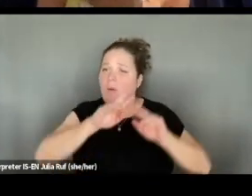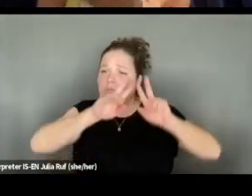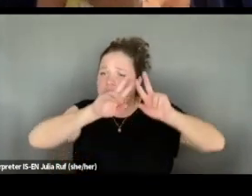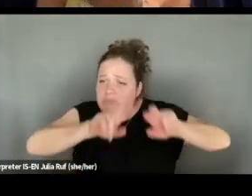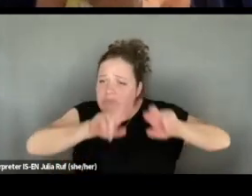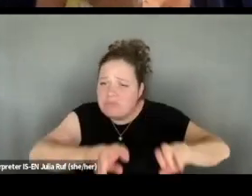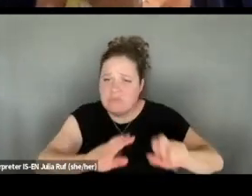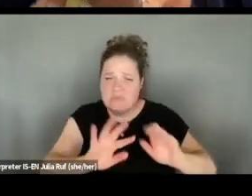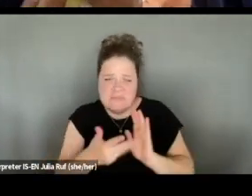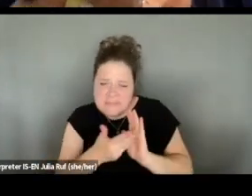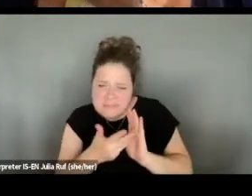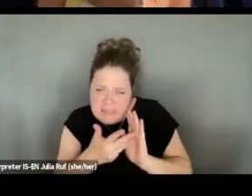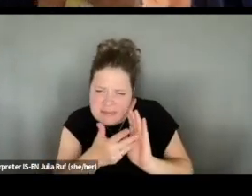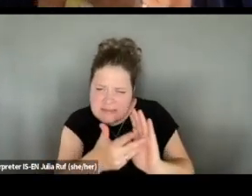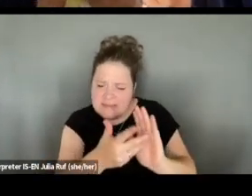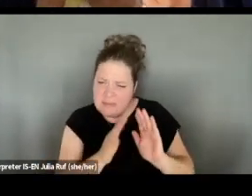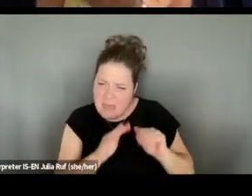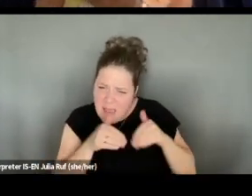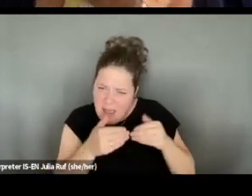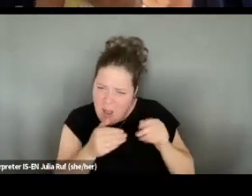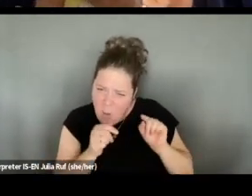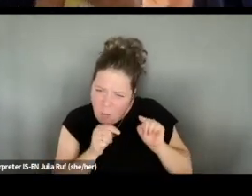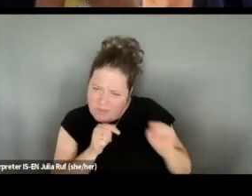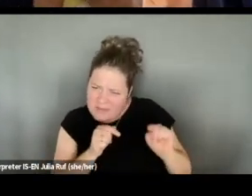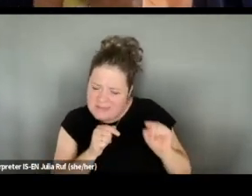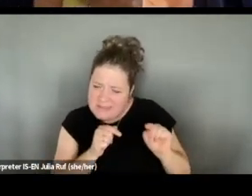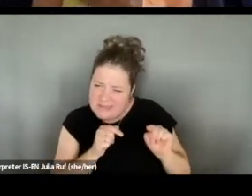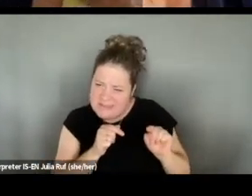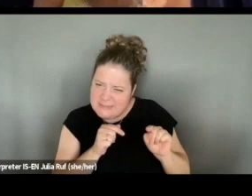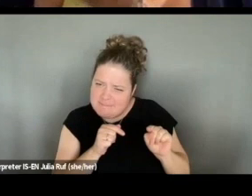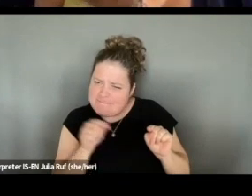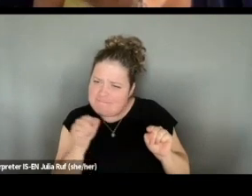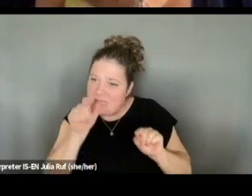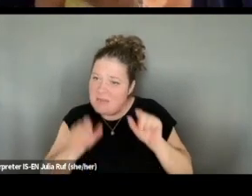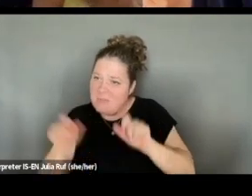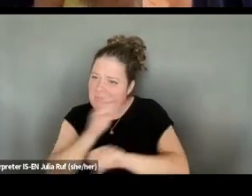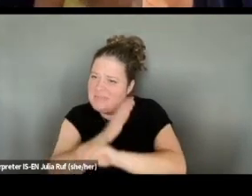better; we need to make sure to test and know how this